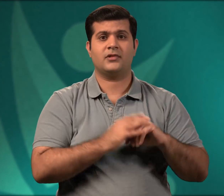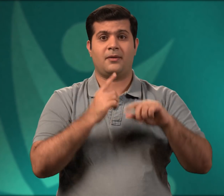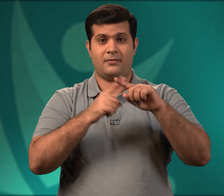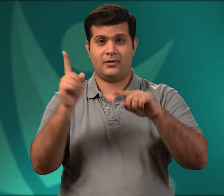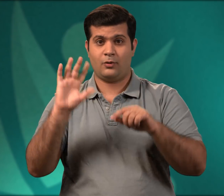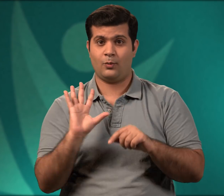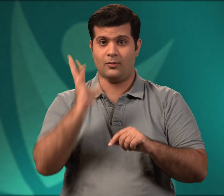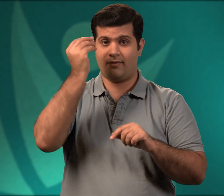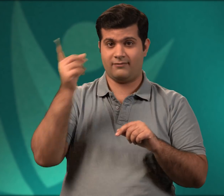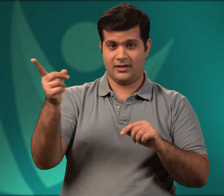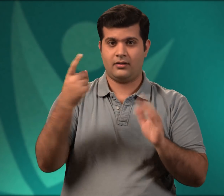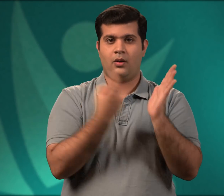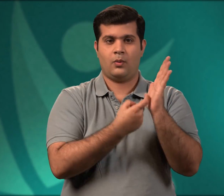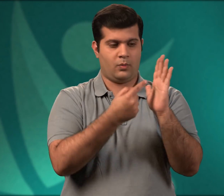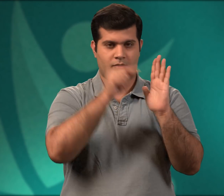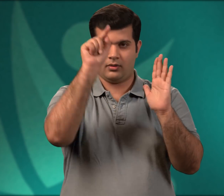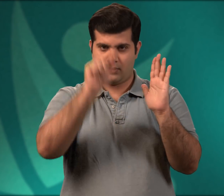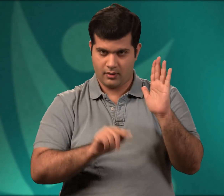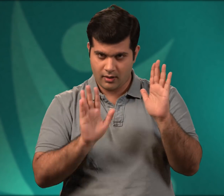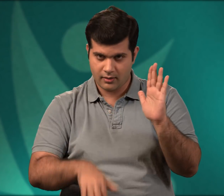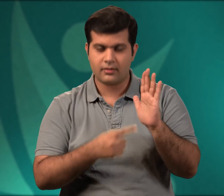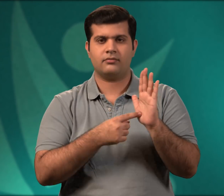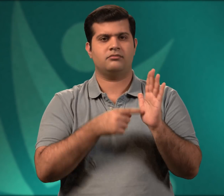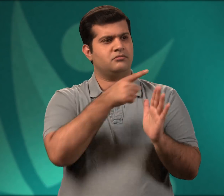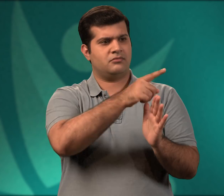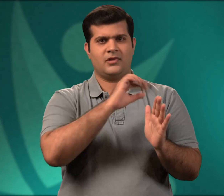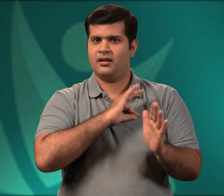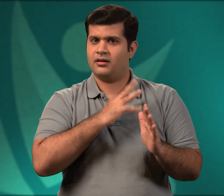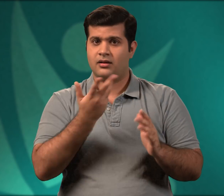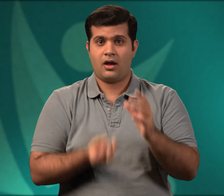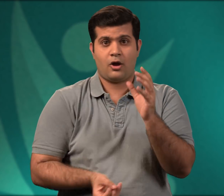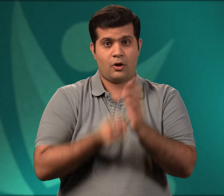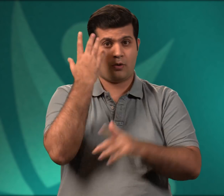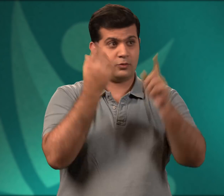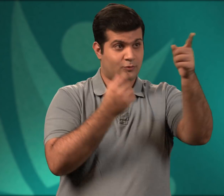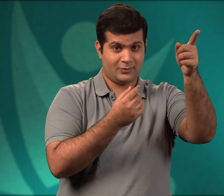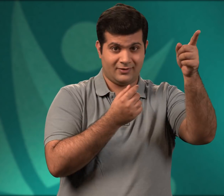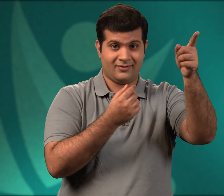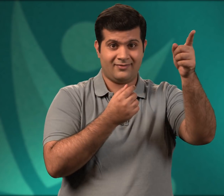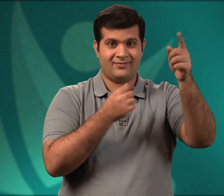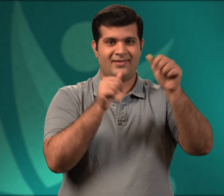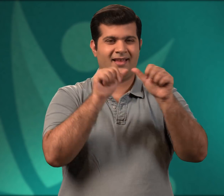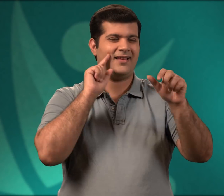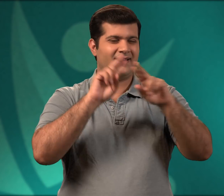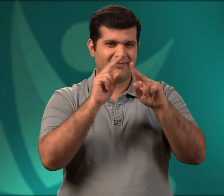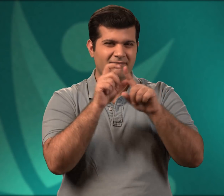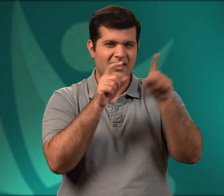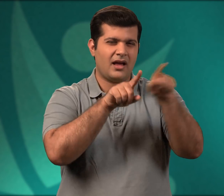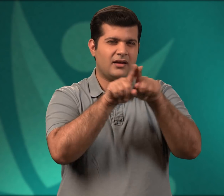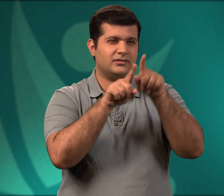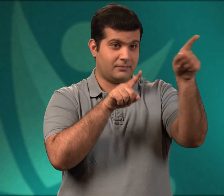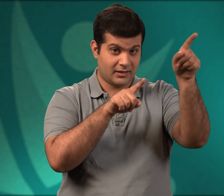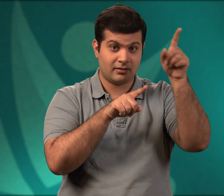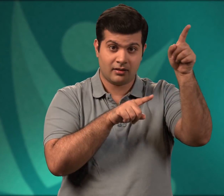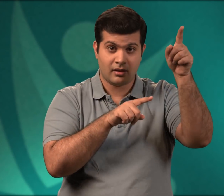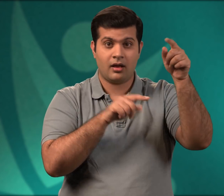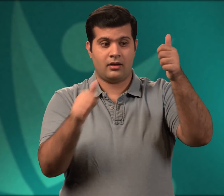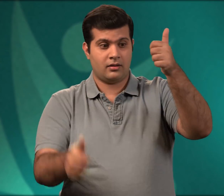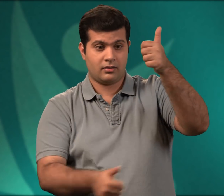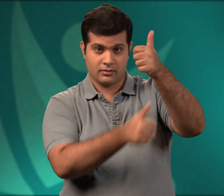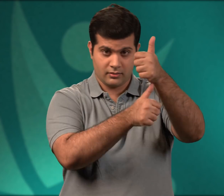As per the WFDYS rules, they can set up their organisation under, say for example AIFD